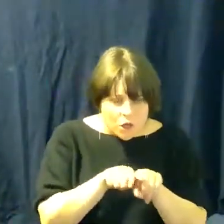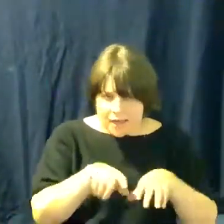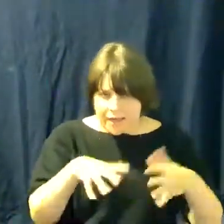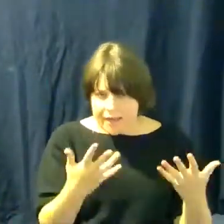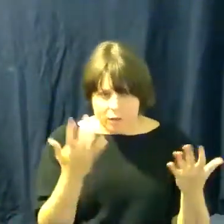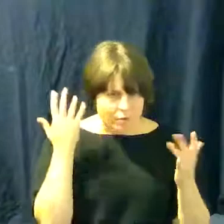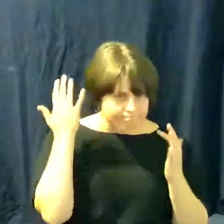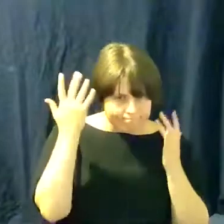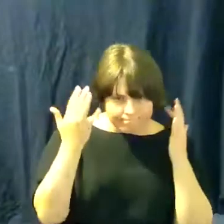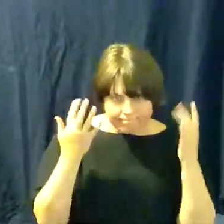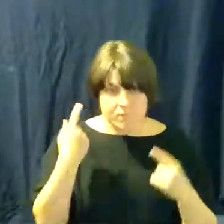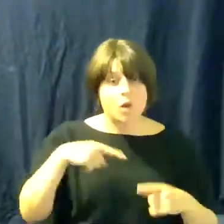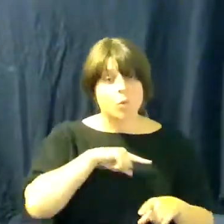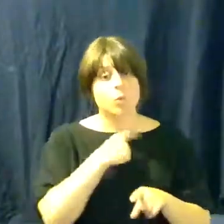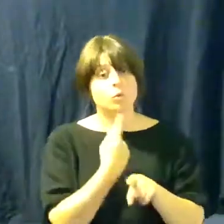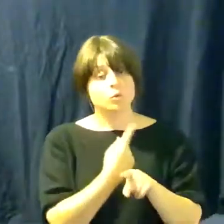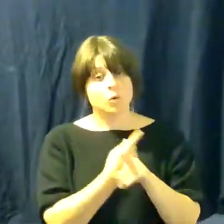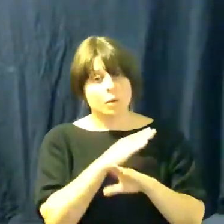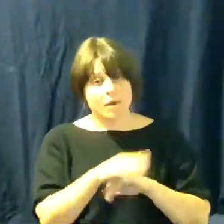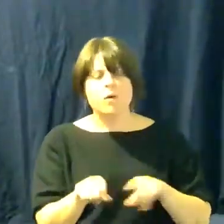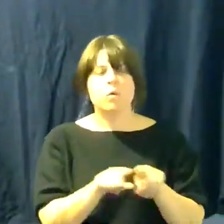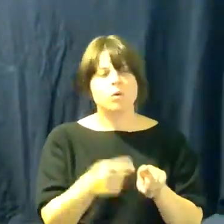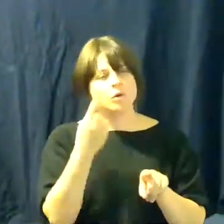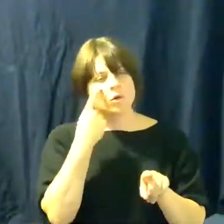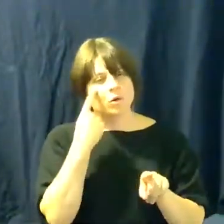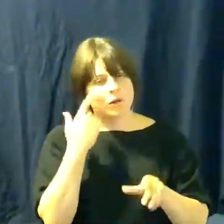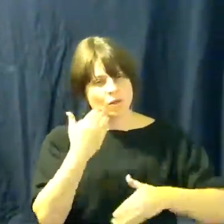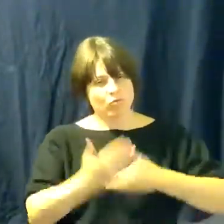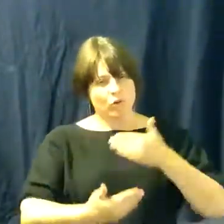or learning that people have that they have been thinking about